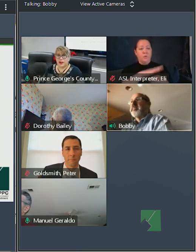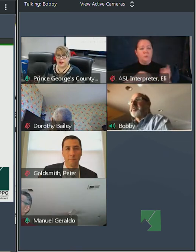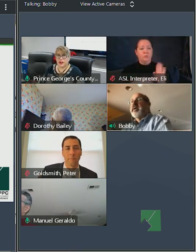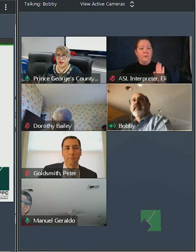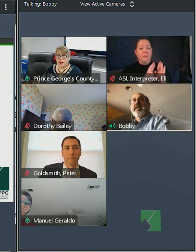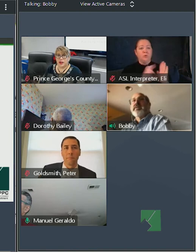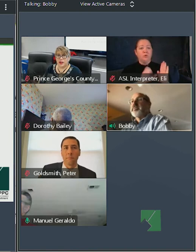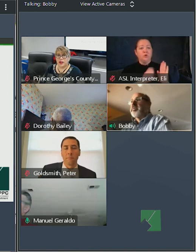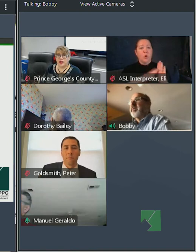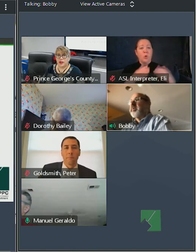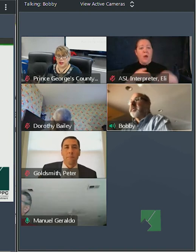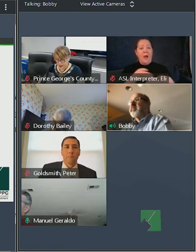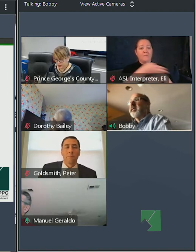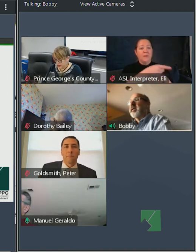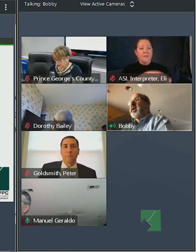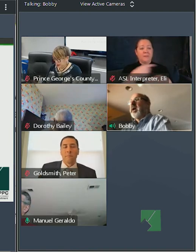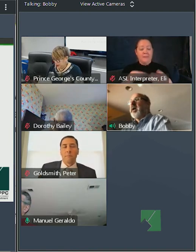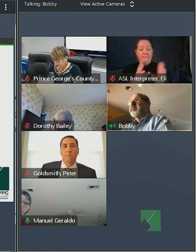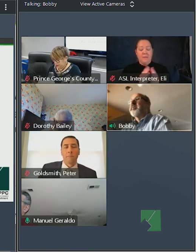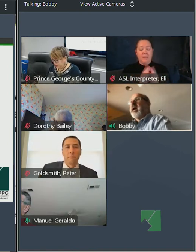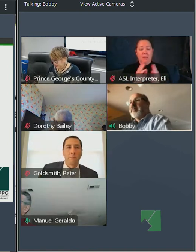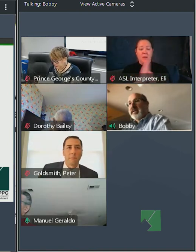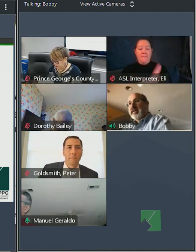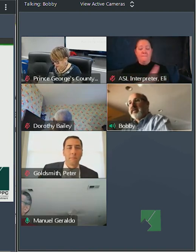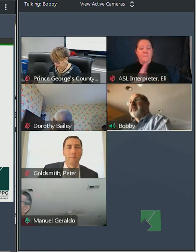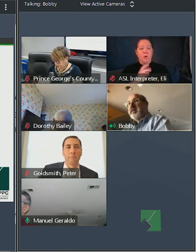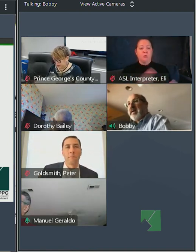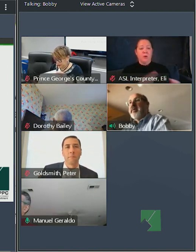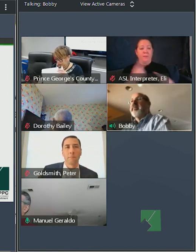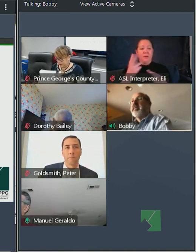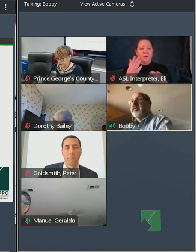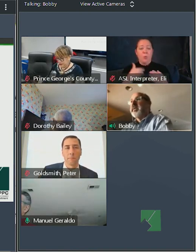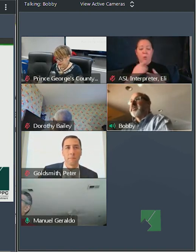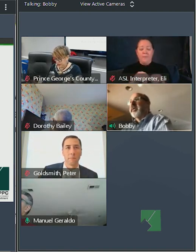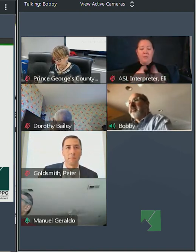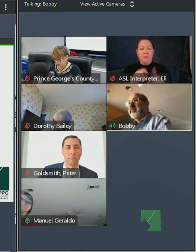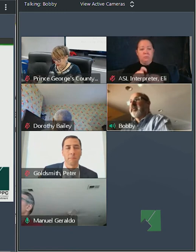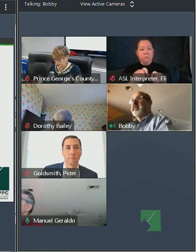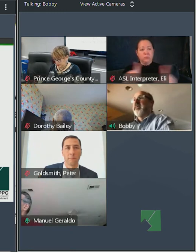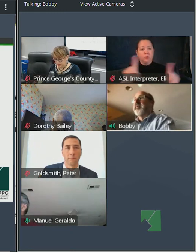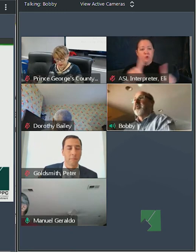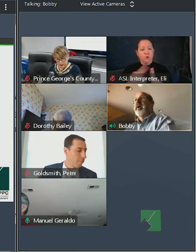the board's recommendations will be transmitted to the applicant in the same manner that the administrative letter